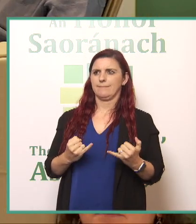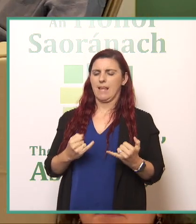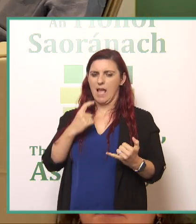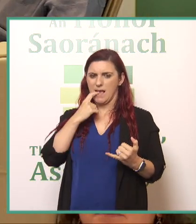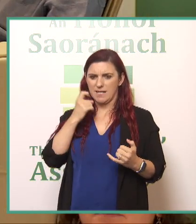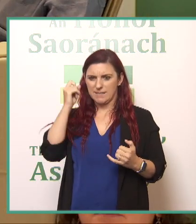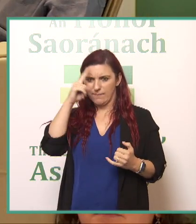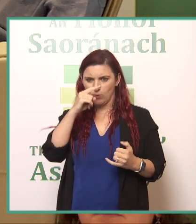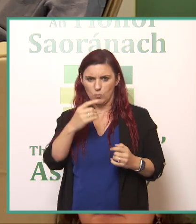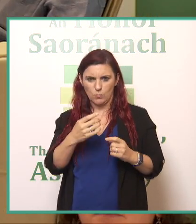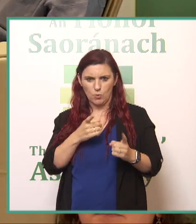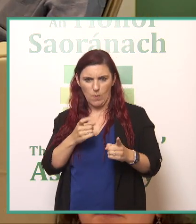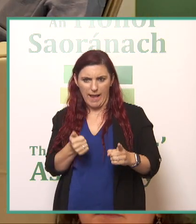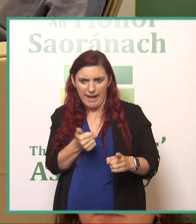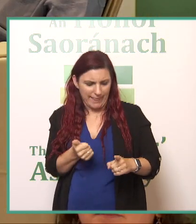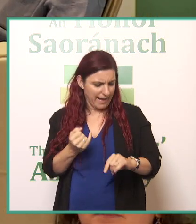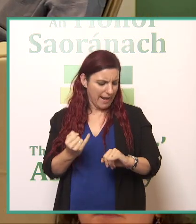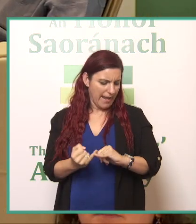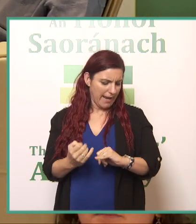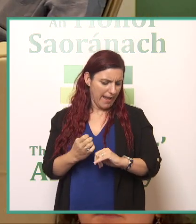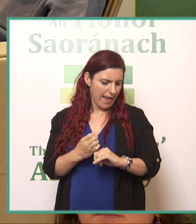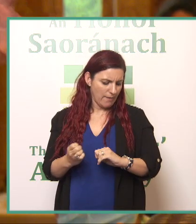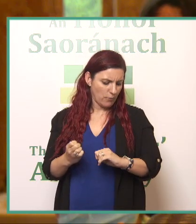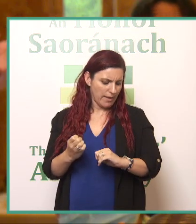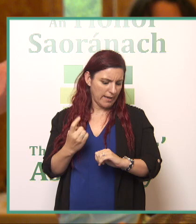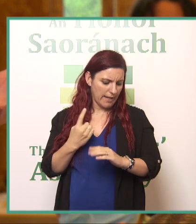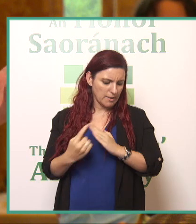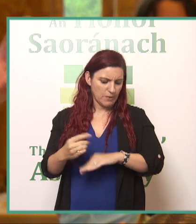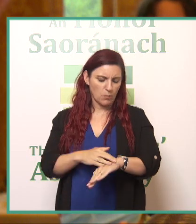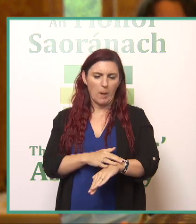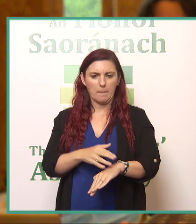get anything done nearly every single person we've seen up here has a positive outlook on it they've